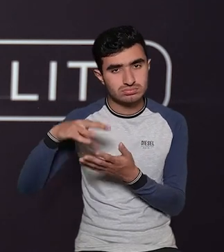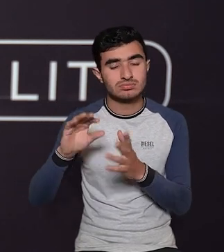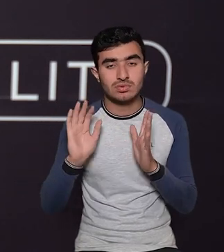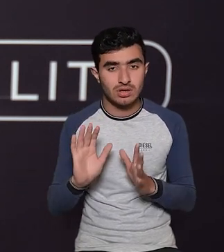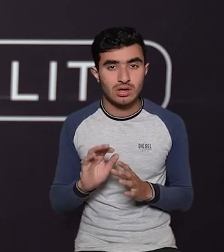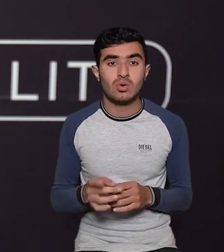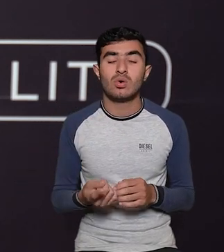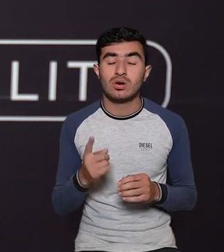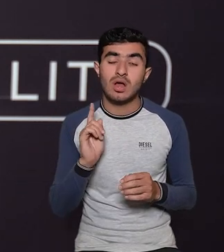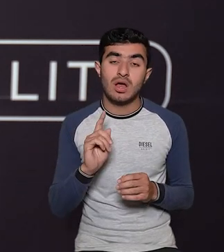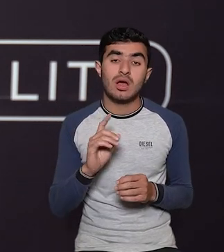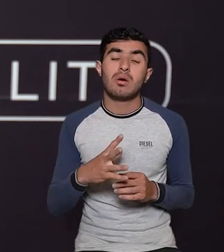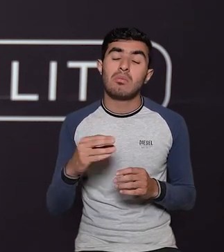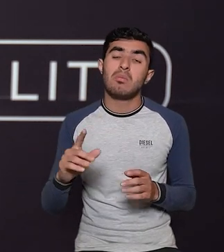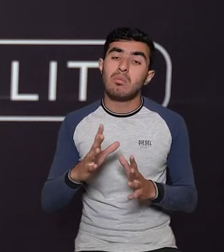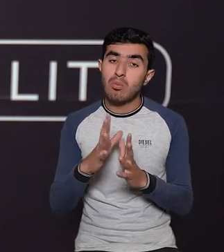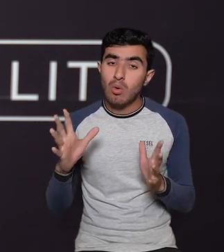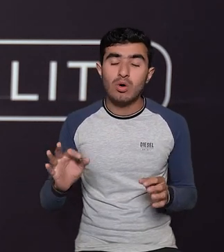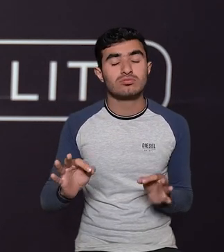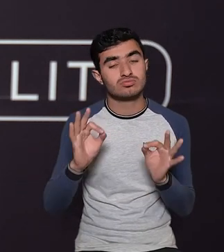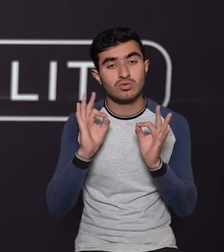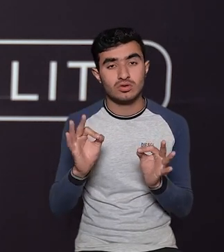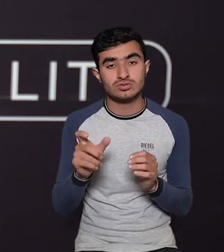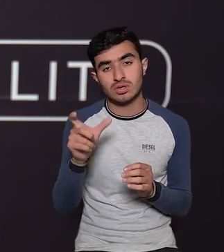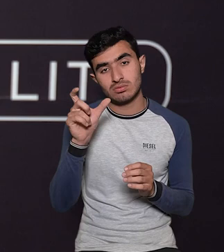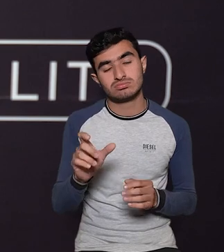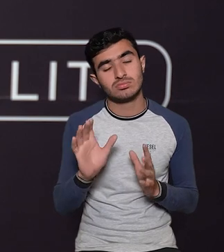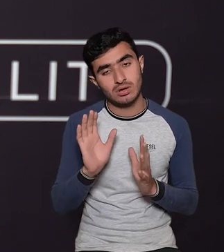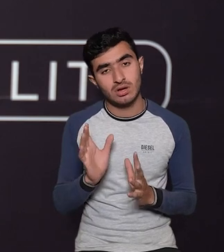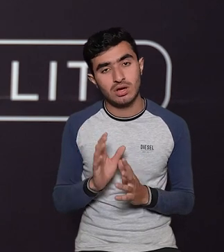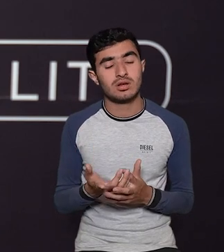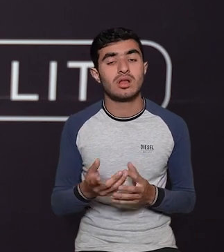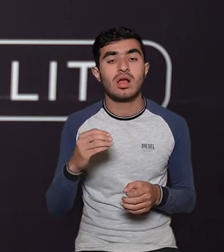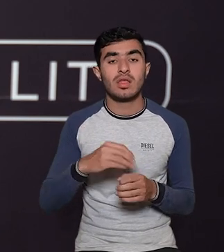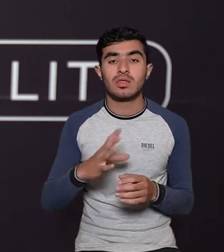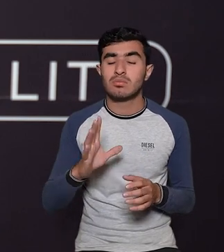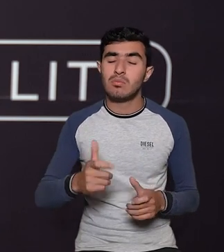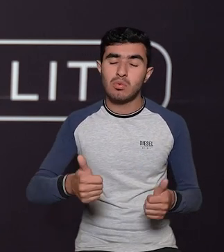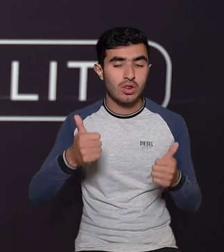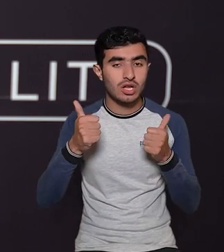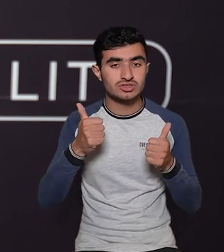You learn so many new things and this is a very good factor and through this you can